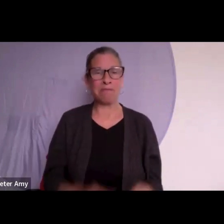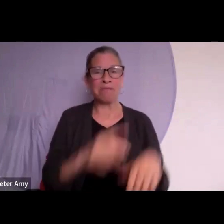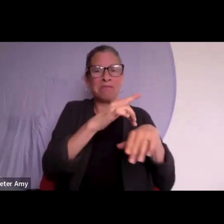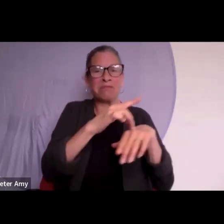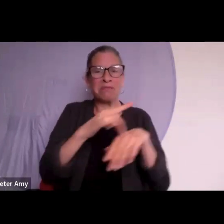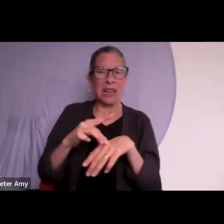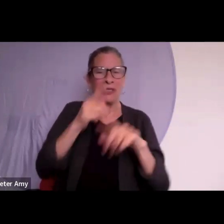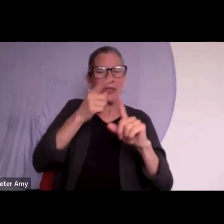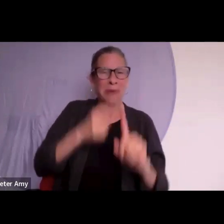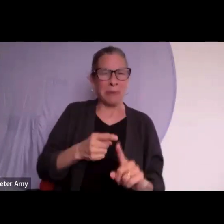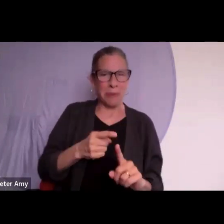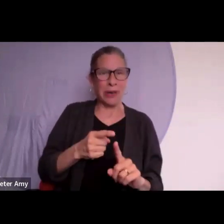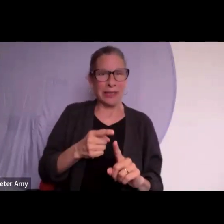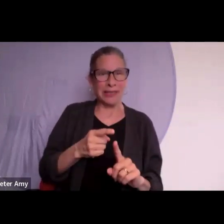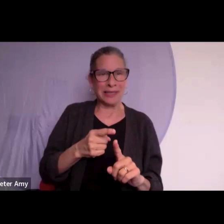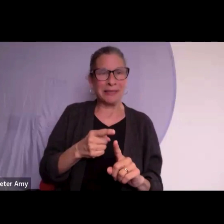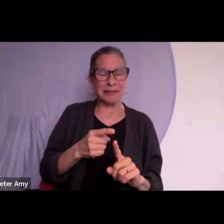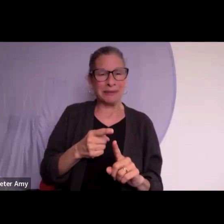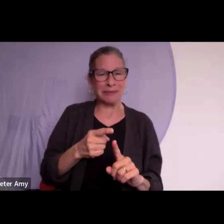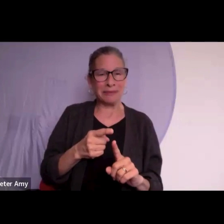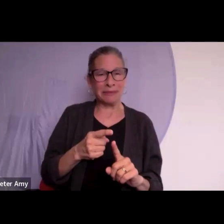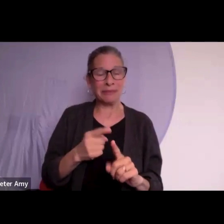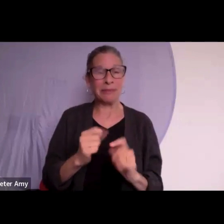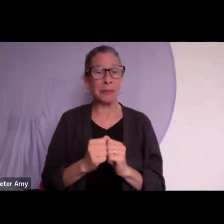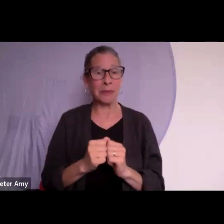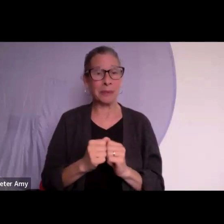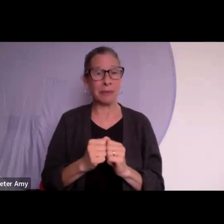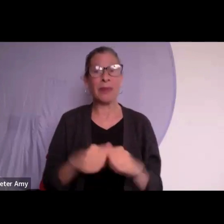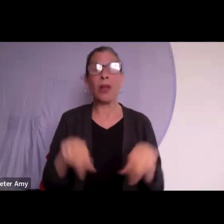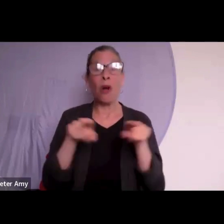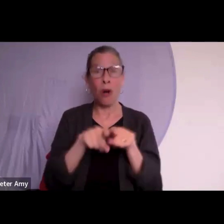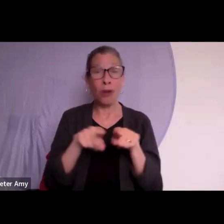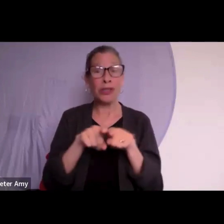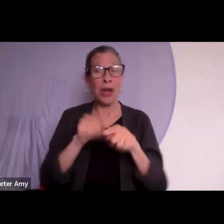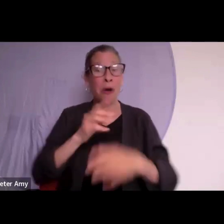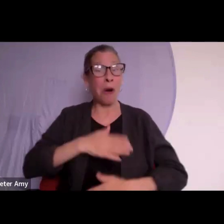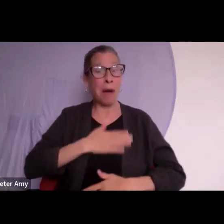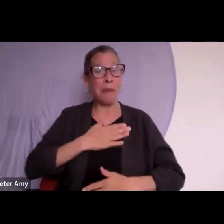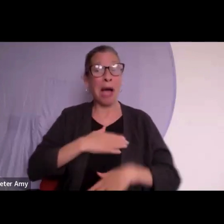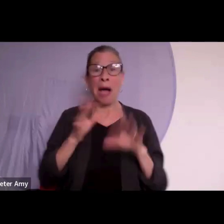that I'm looking to make here. I'm also happy to say that I was